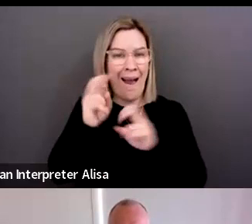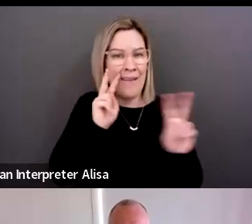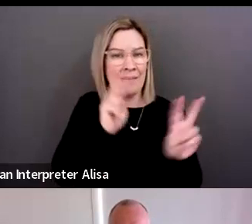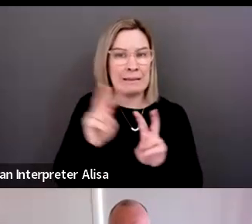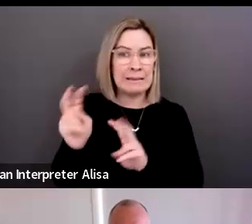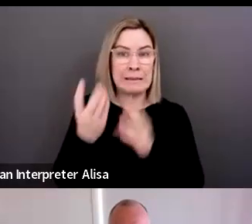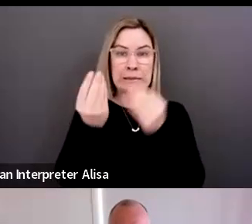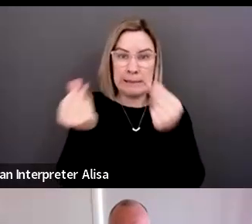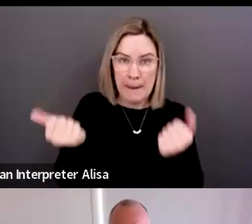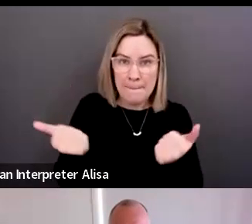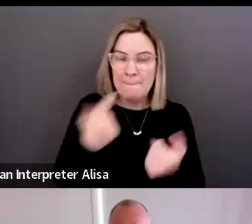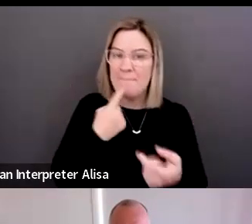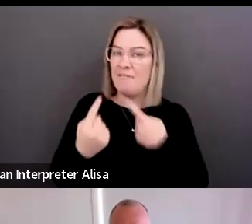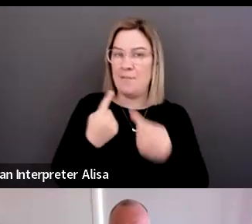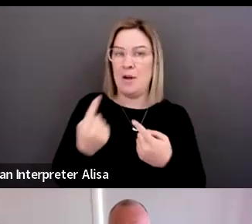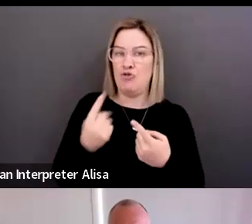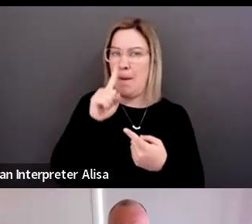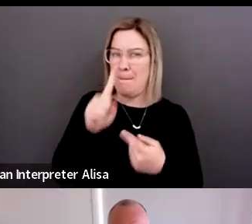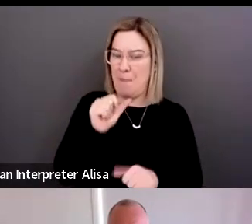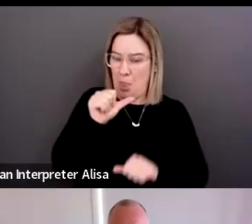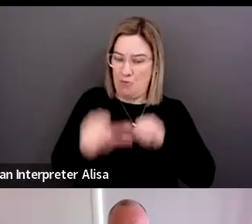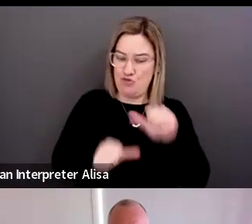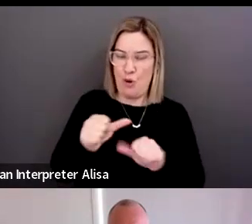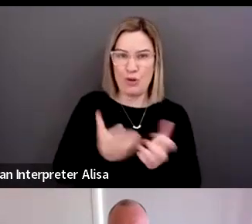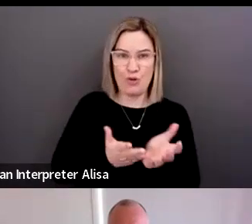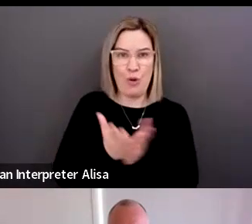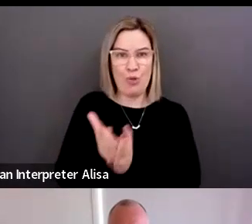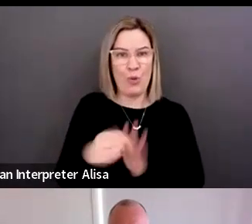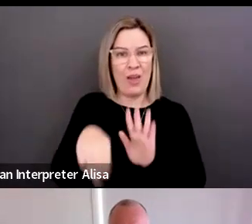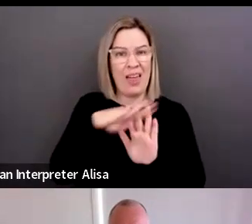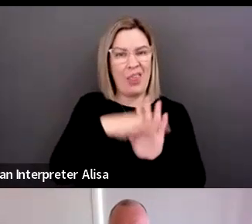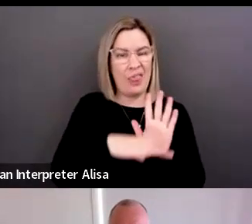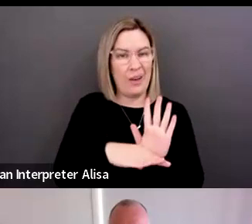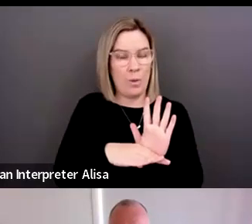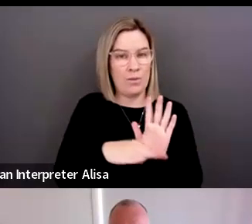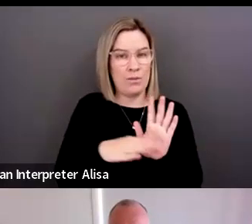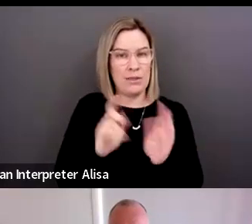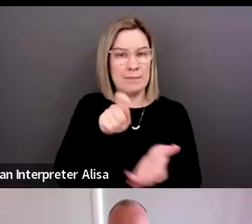organisations like market forces and 350.org and others who look across